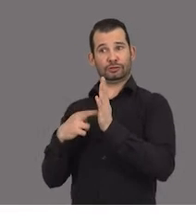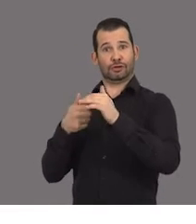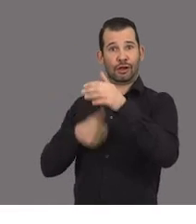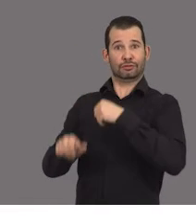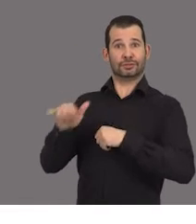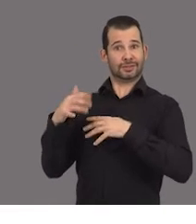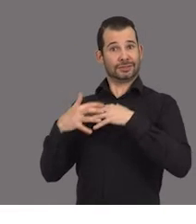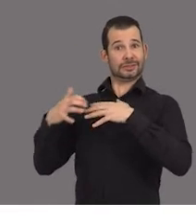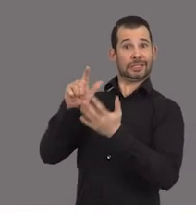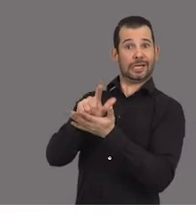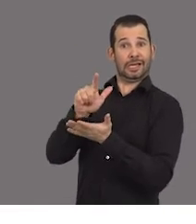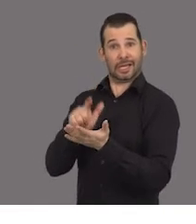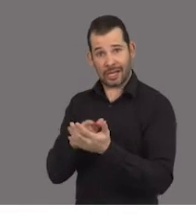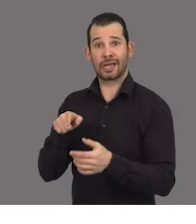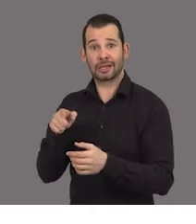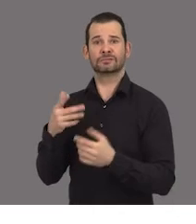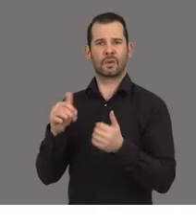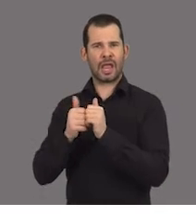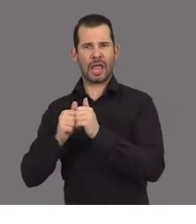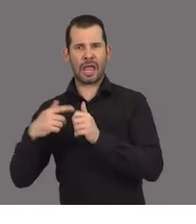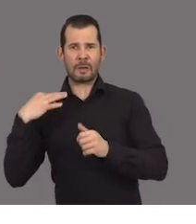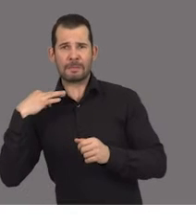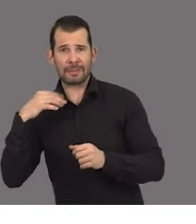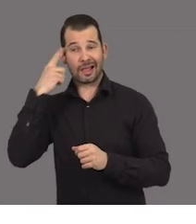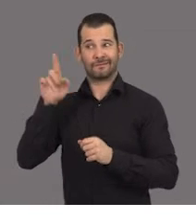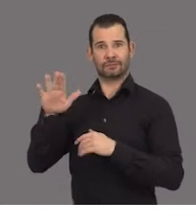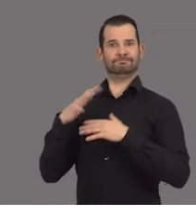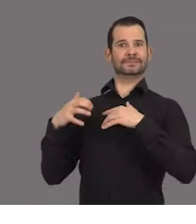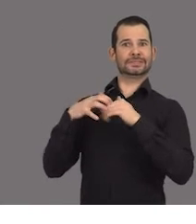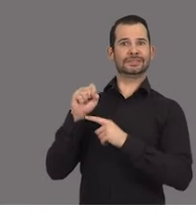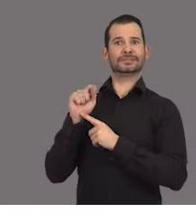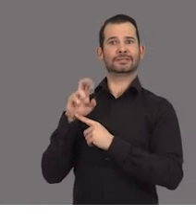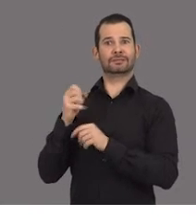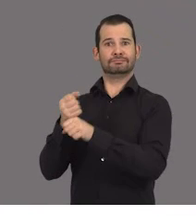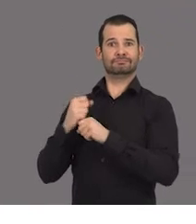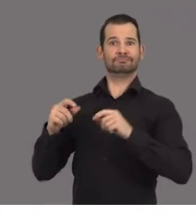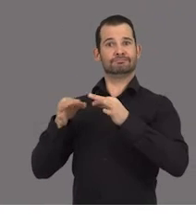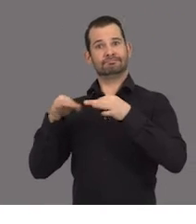and how to apply for Indian status, go to the Indigenous Services Canada